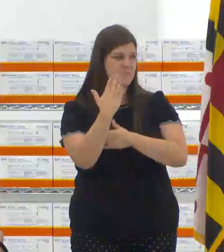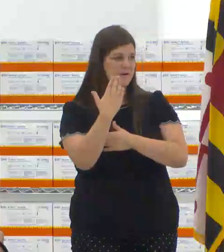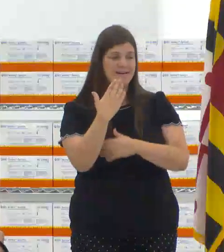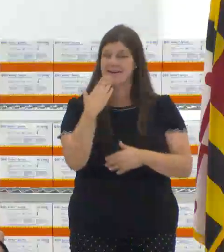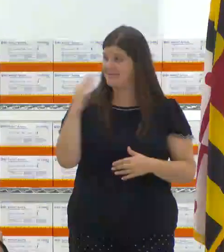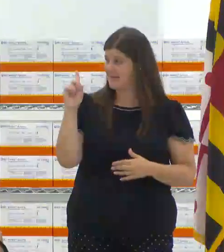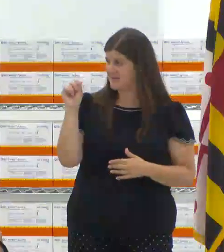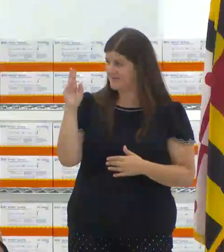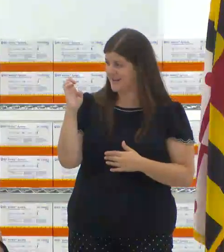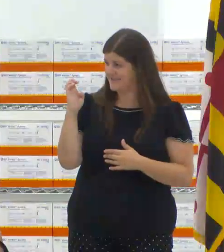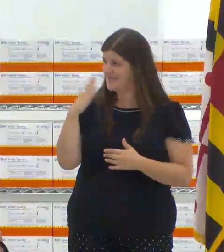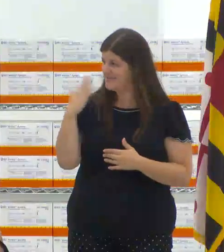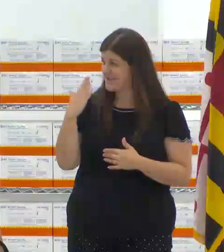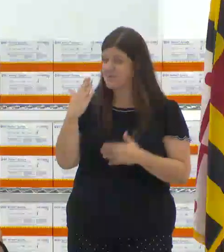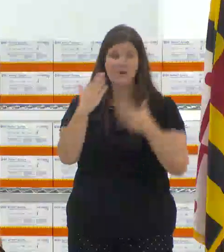very successful term as chairman of the national Governor's